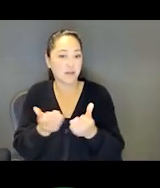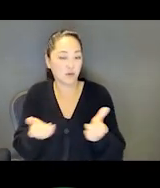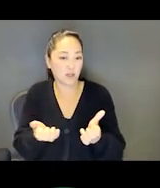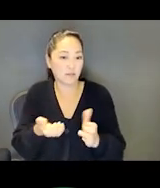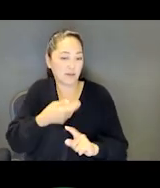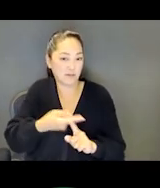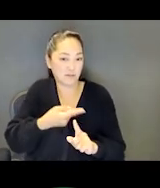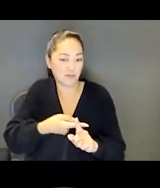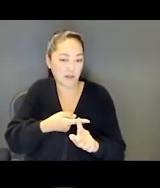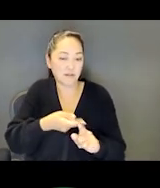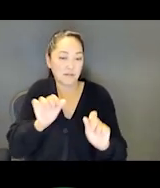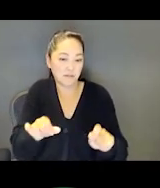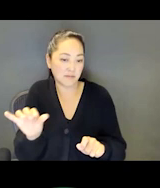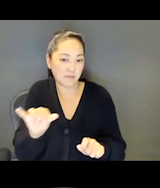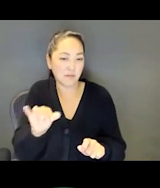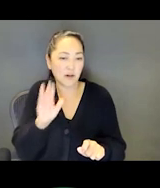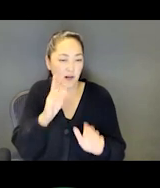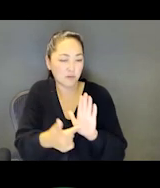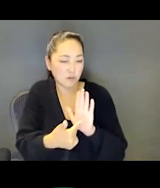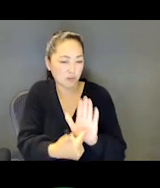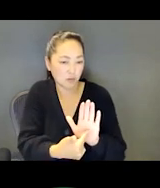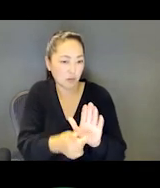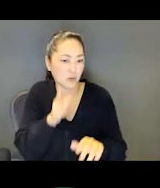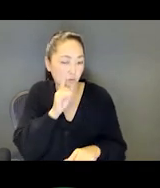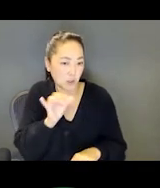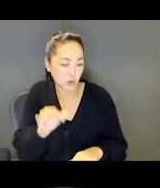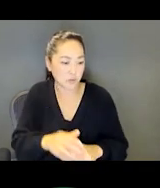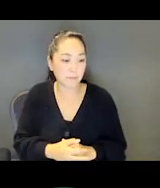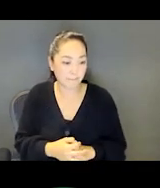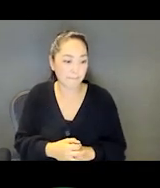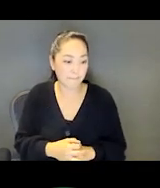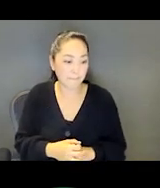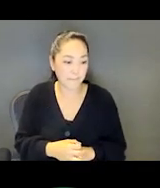in a motorized wheelchair that is being shown the plan of the park.